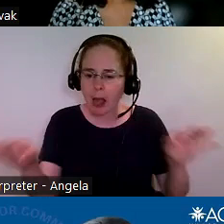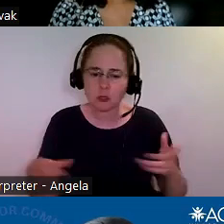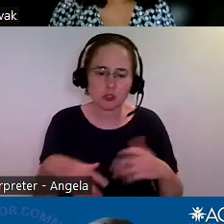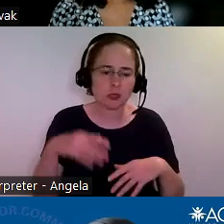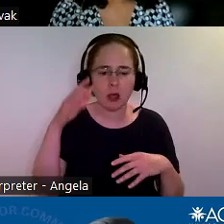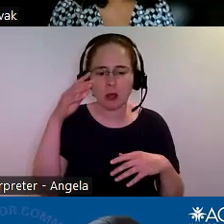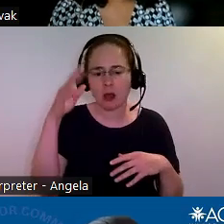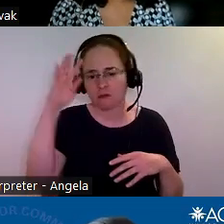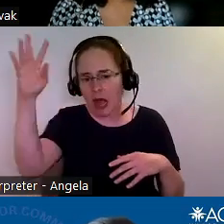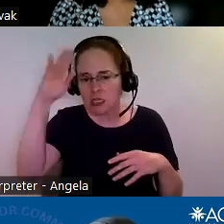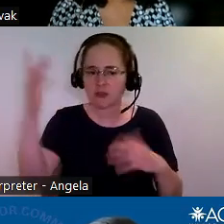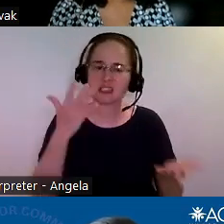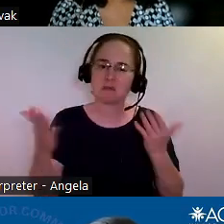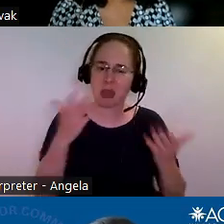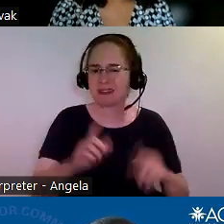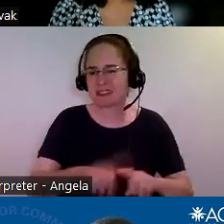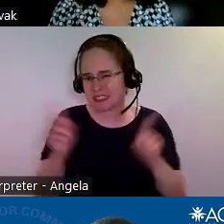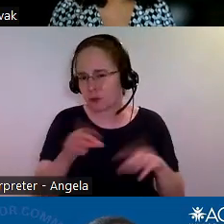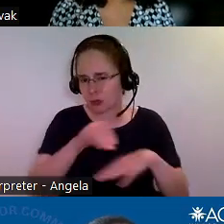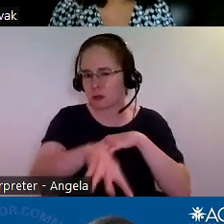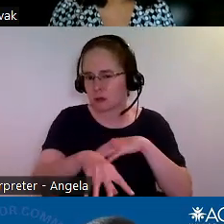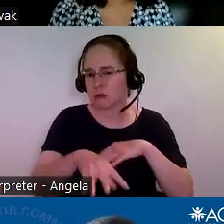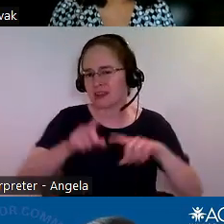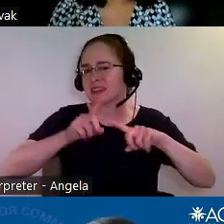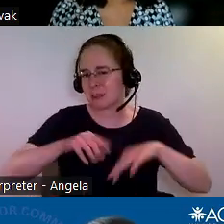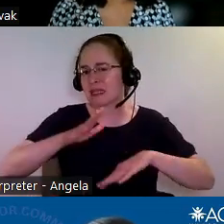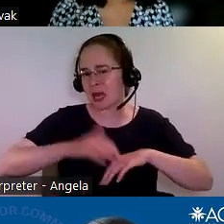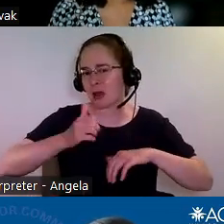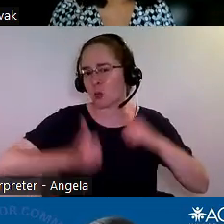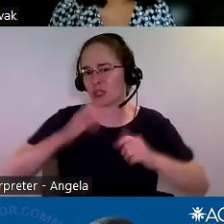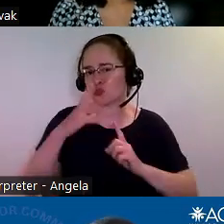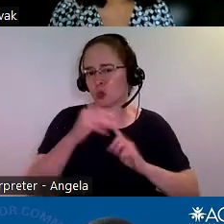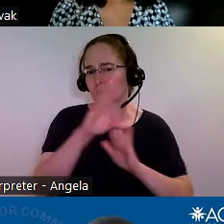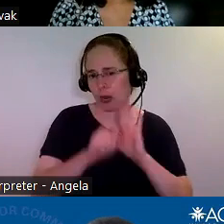differently for people from different racial, ethnic, cultural backgrounds.